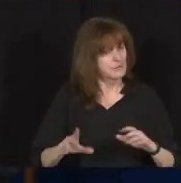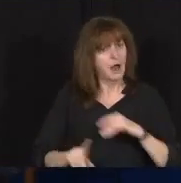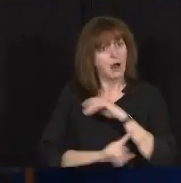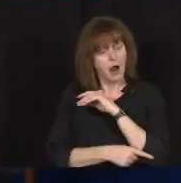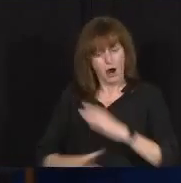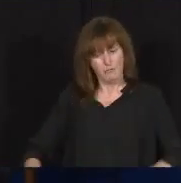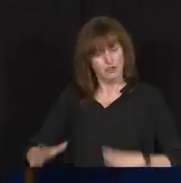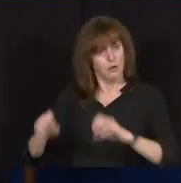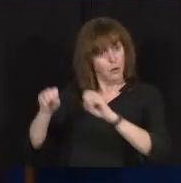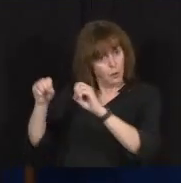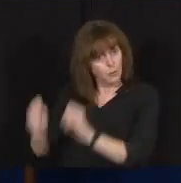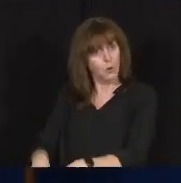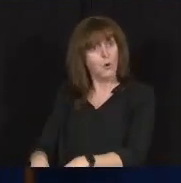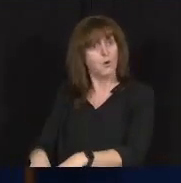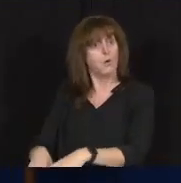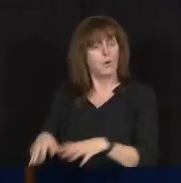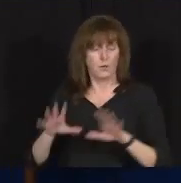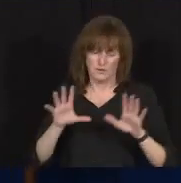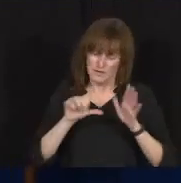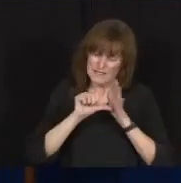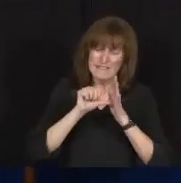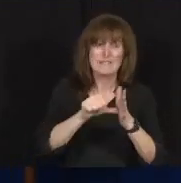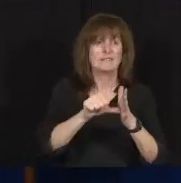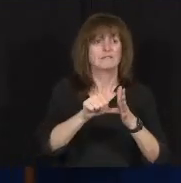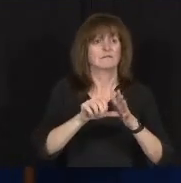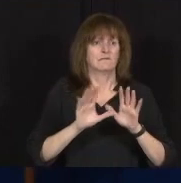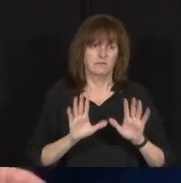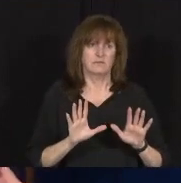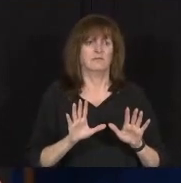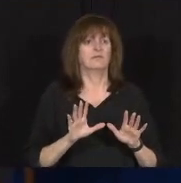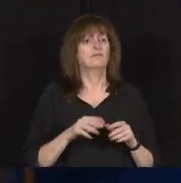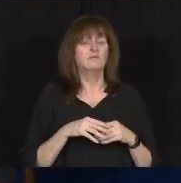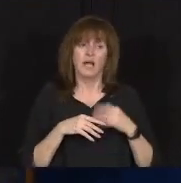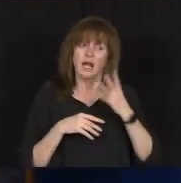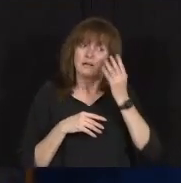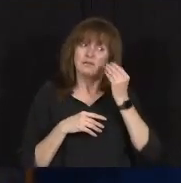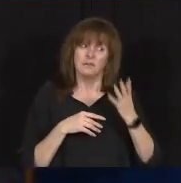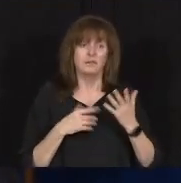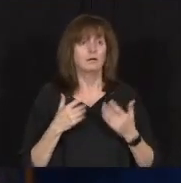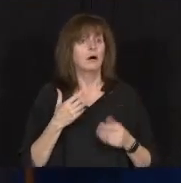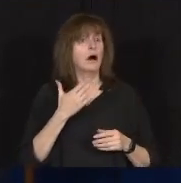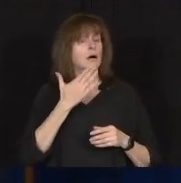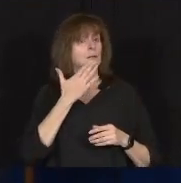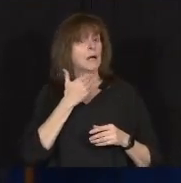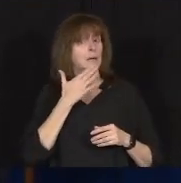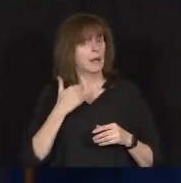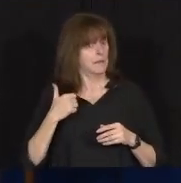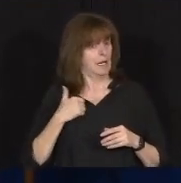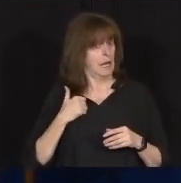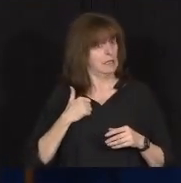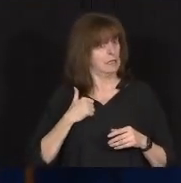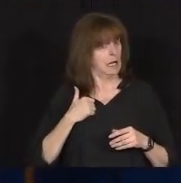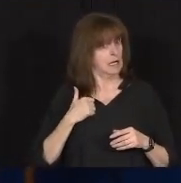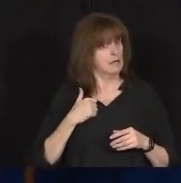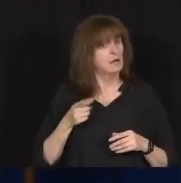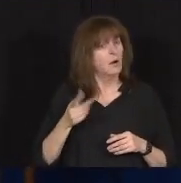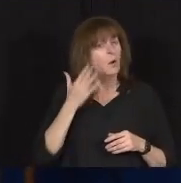Christina, I got a call from t he boxes that people donate, clothing, they cannot empty